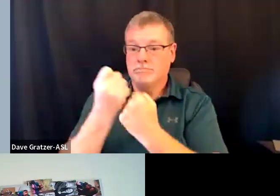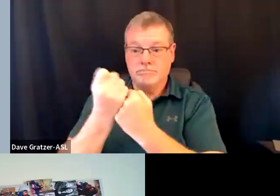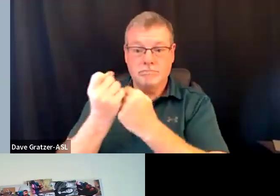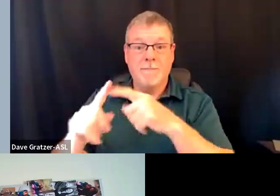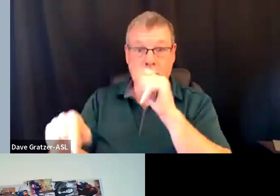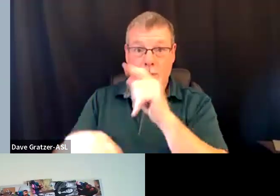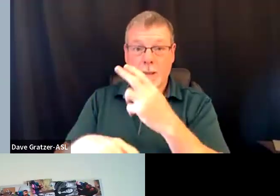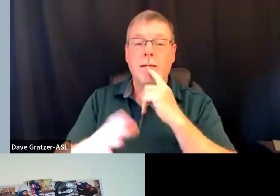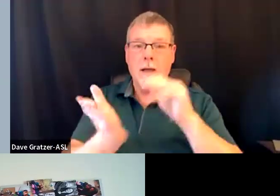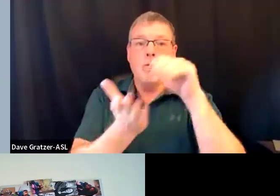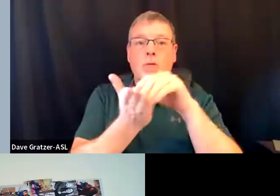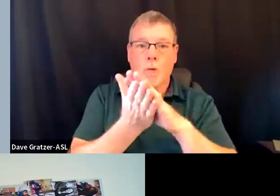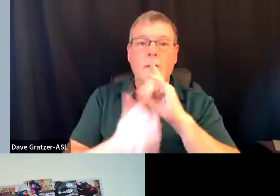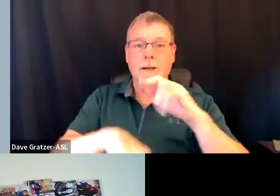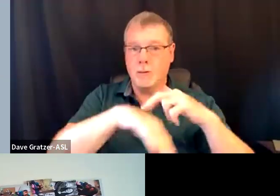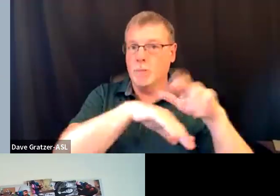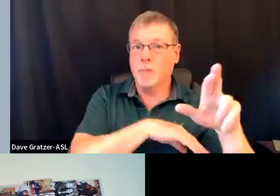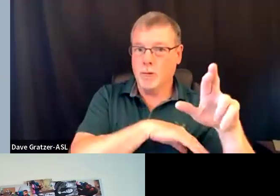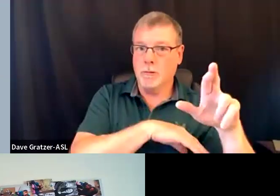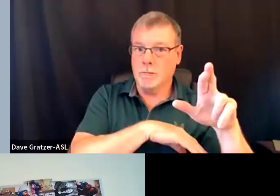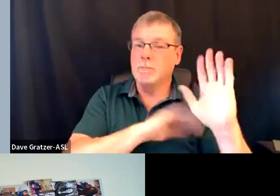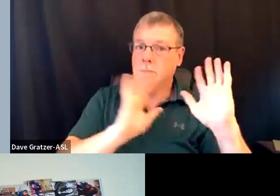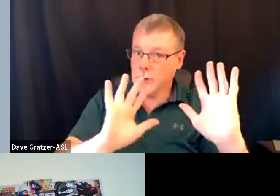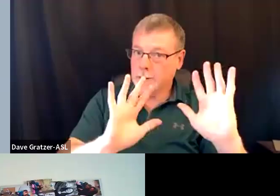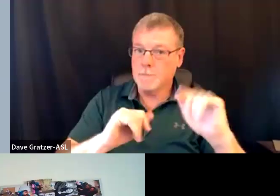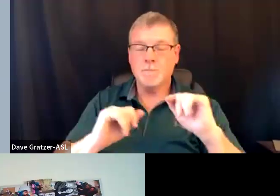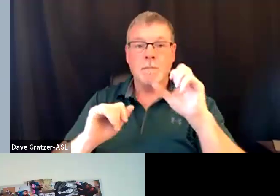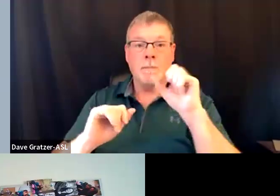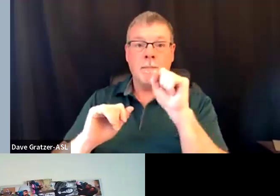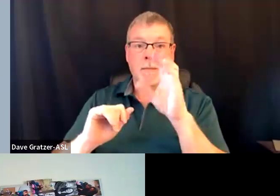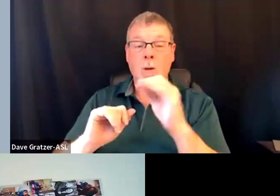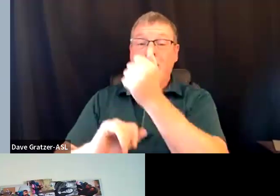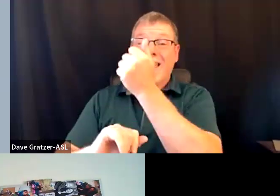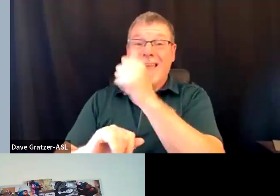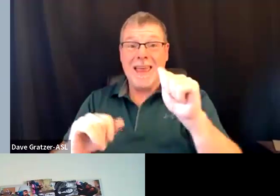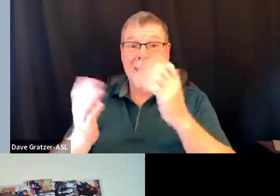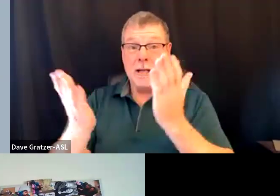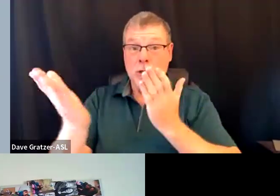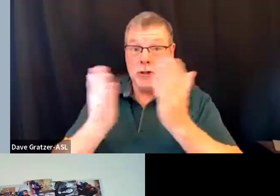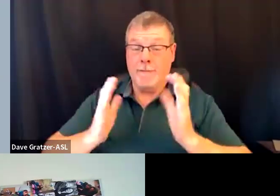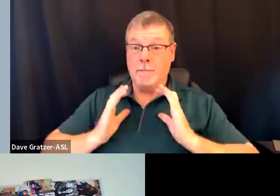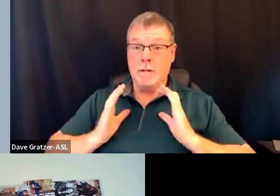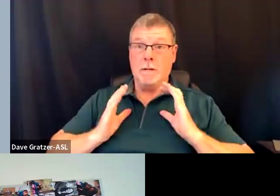it is recorded as a referral. So any service that a client accesses